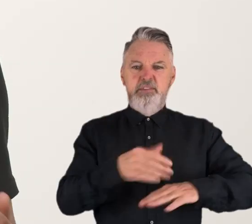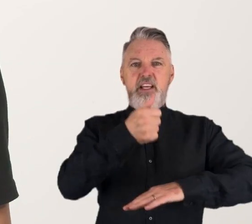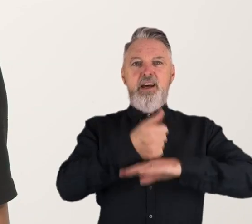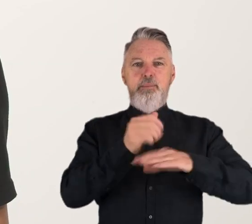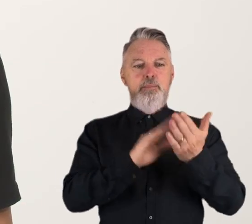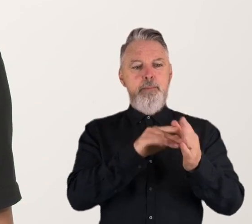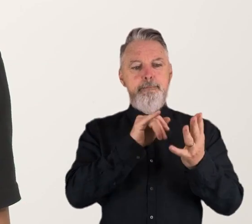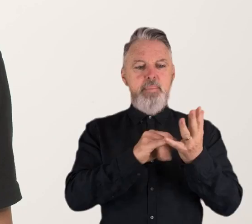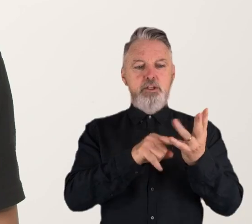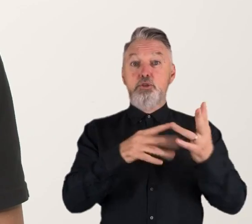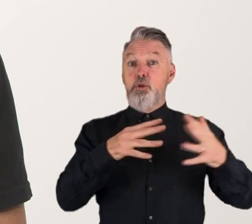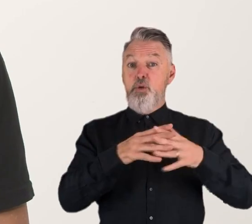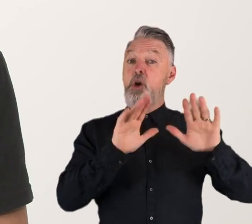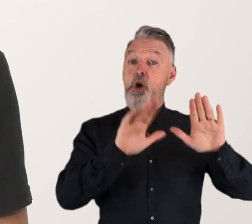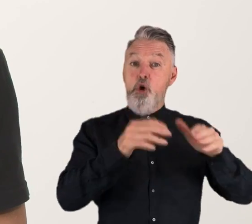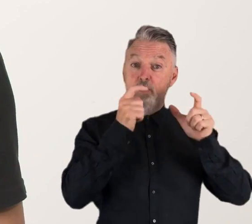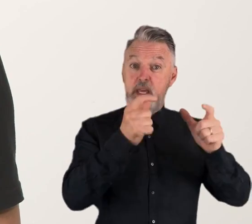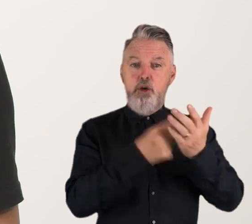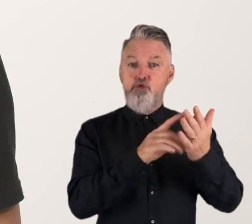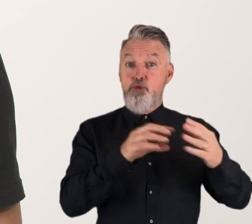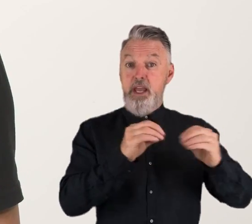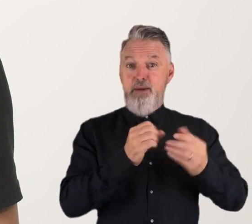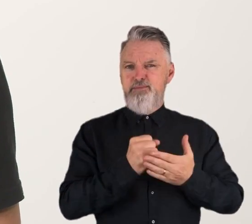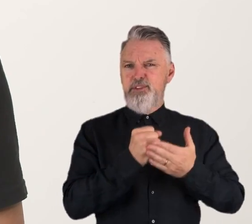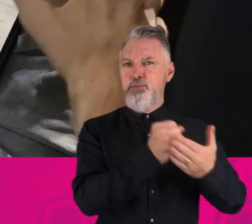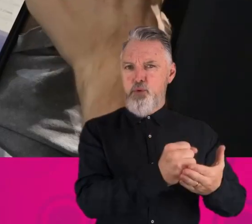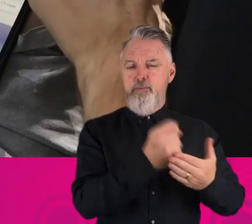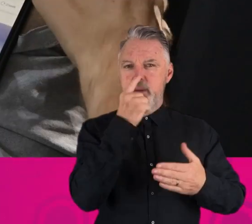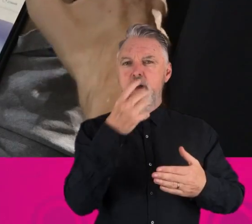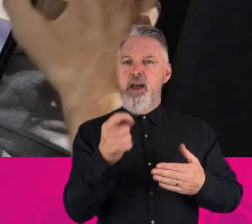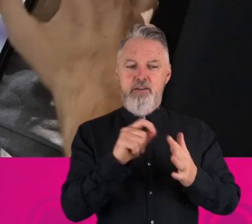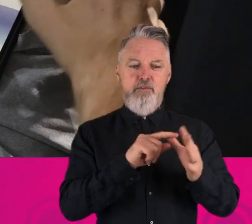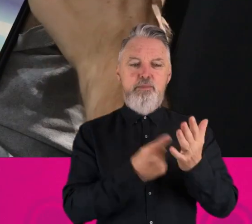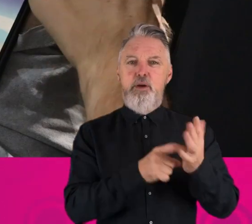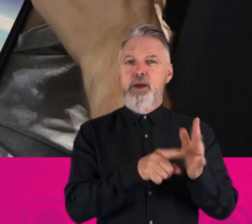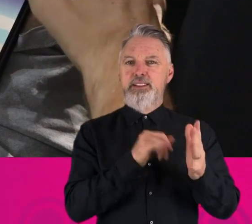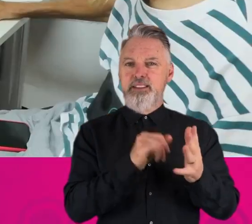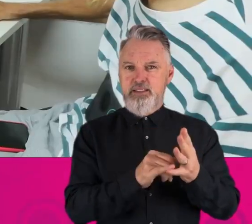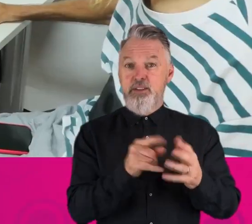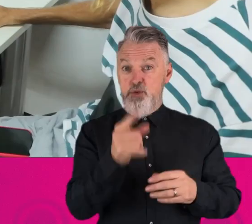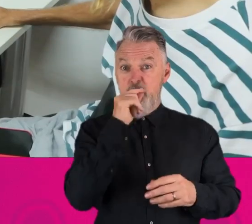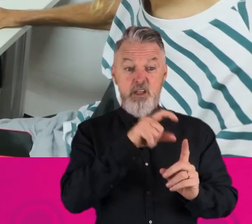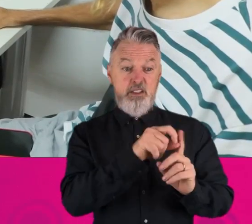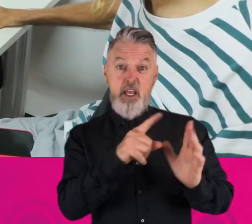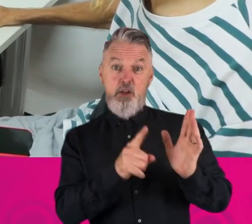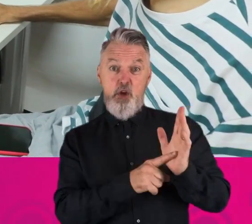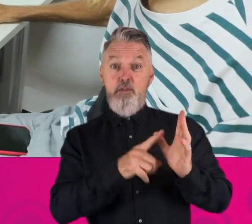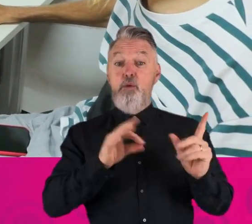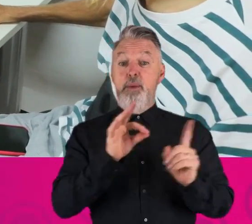Maslow is a home care and rehab assistant for people with paralysis. Just download Maslow from the app store, connect your therapists and carers,